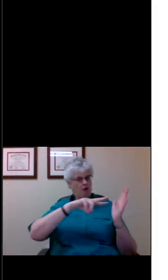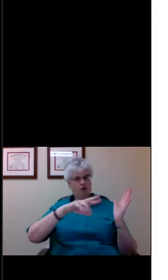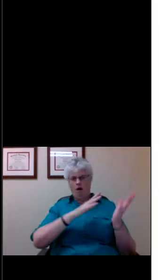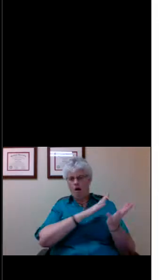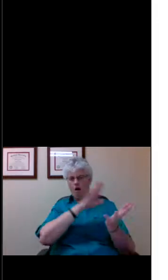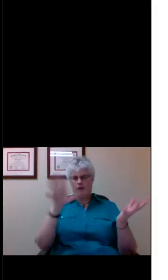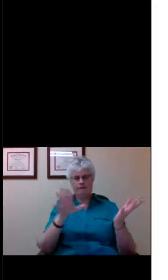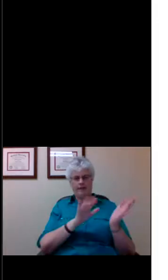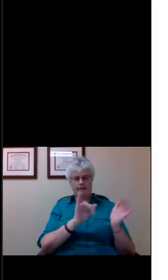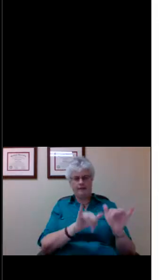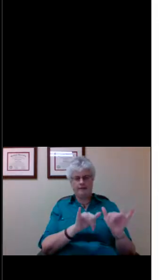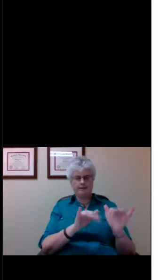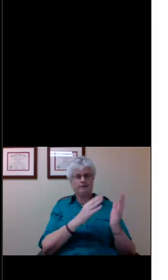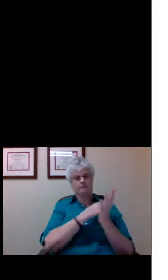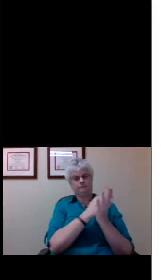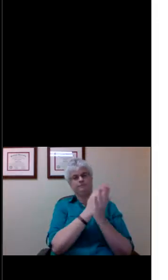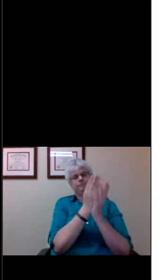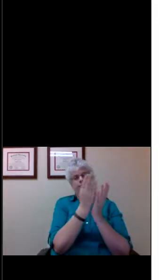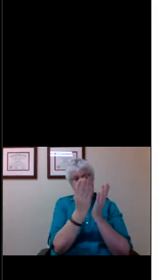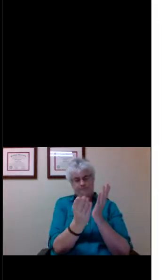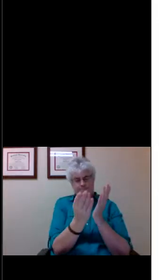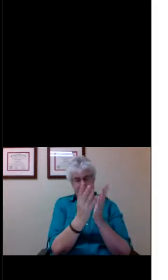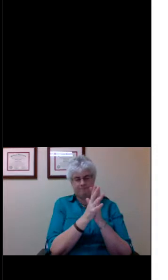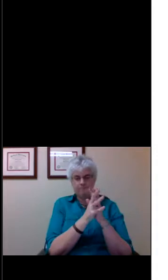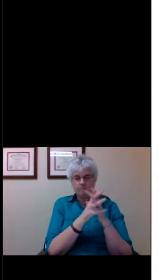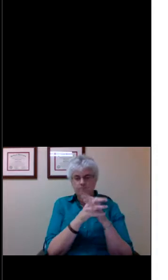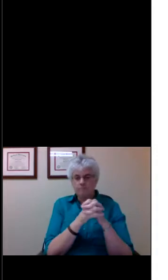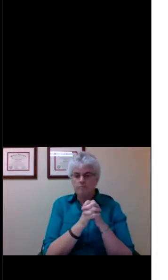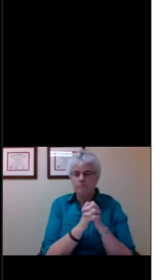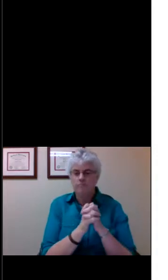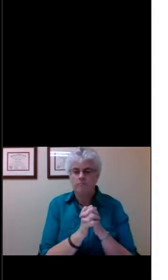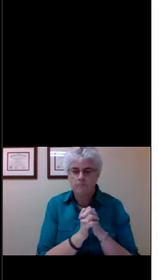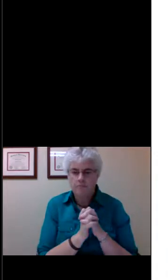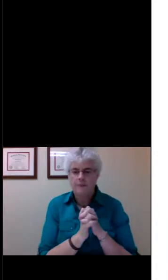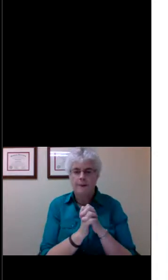don't have strong English skills, maybe they're Deaf immigrants from another country,